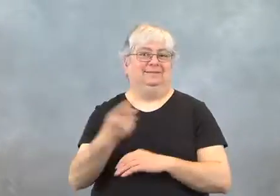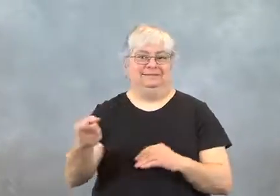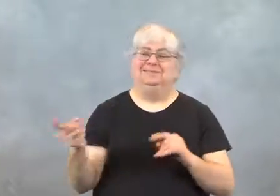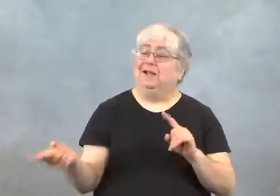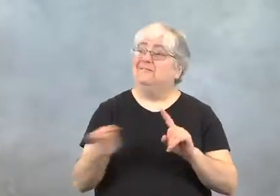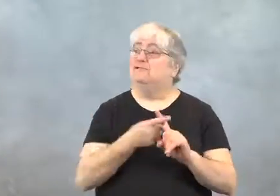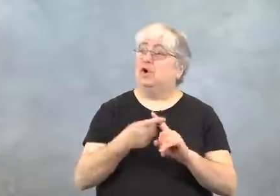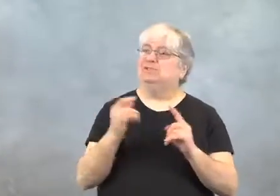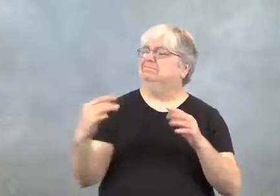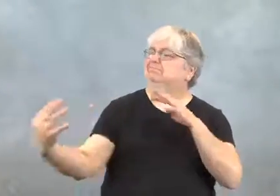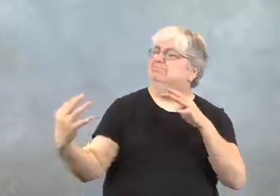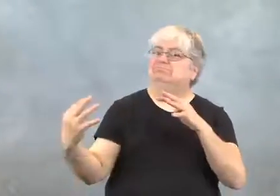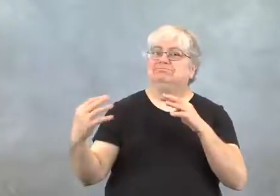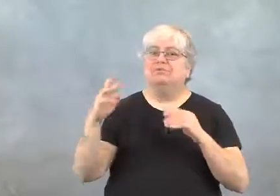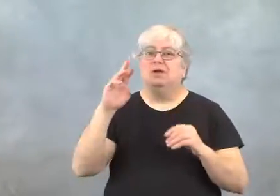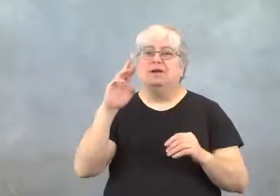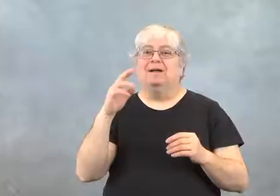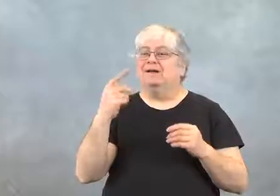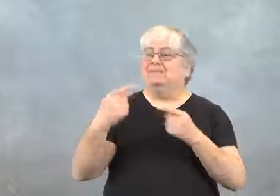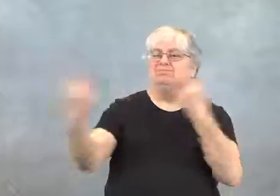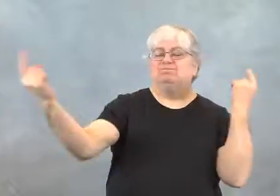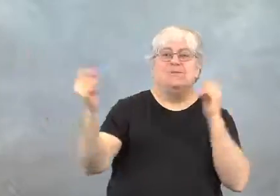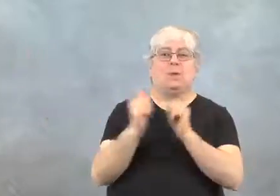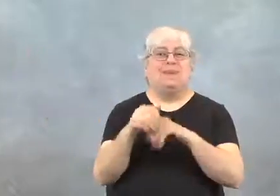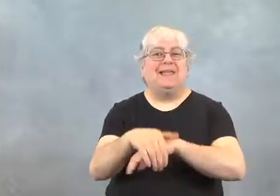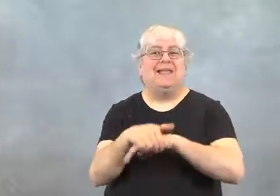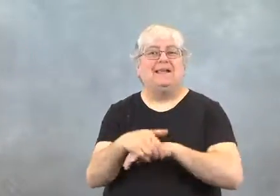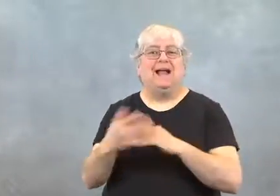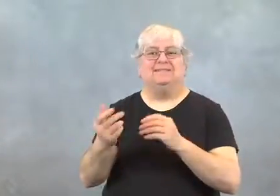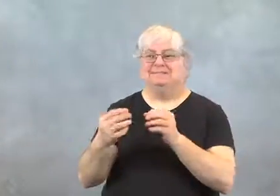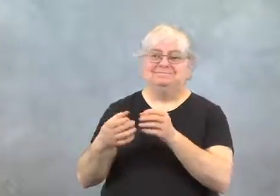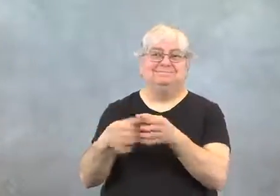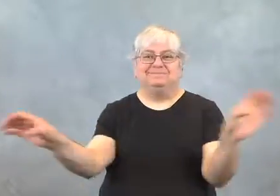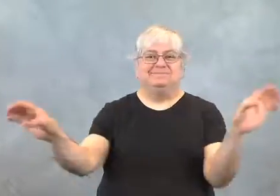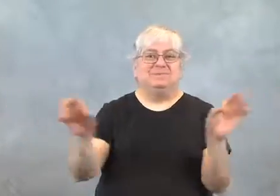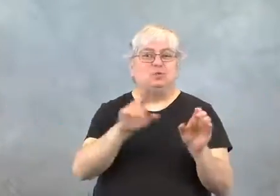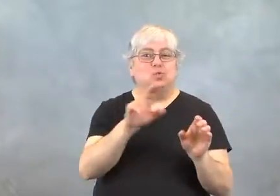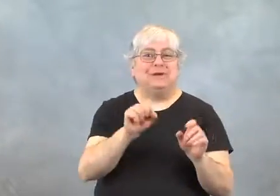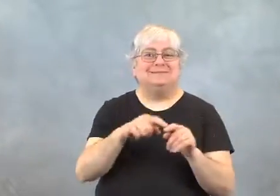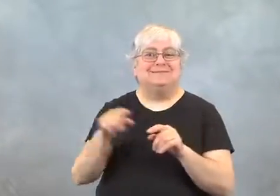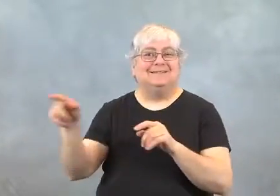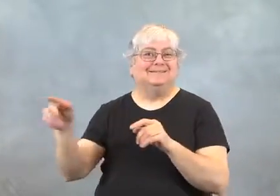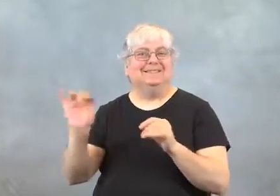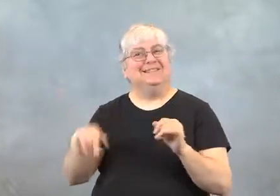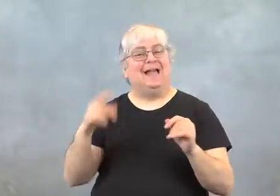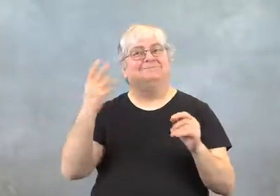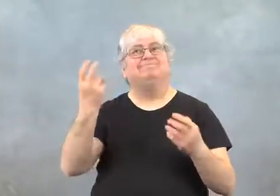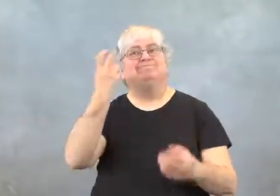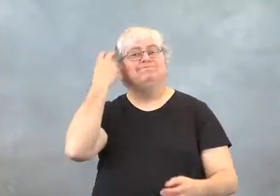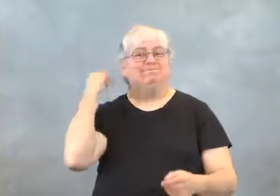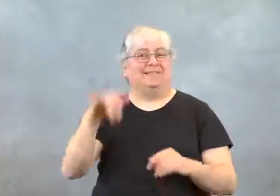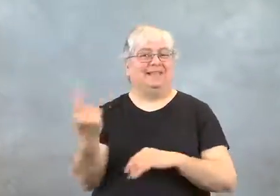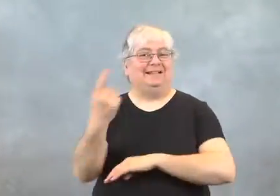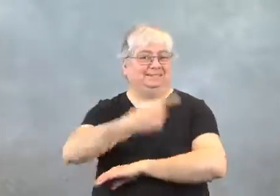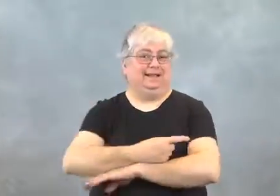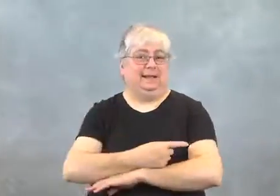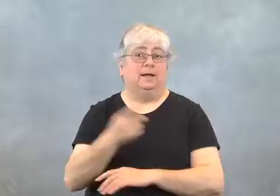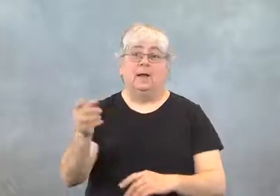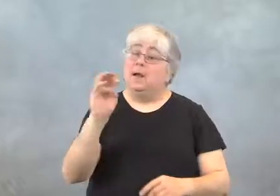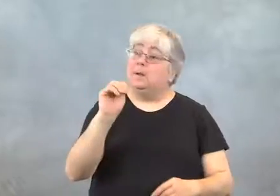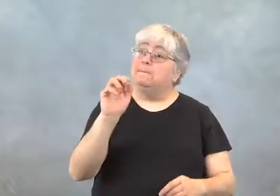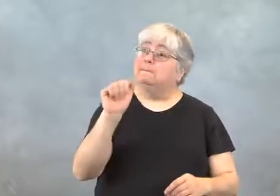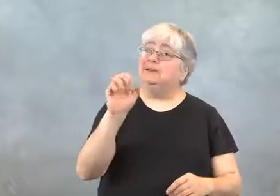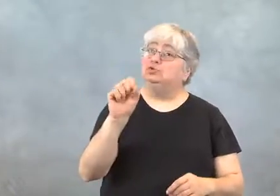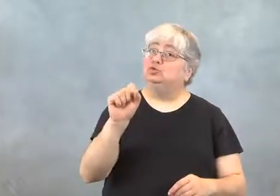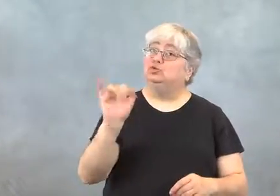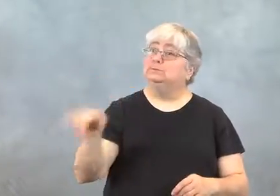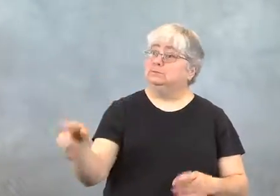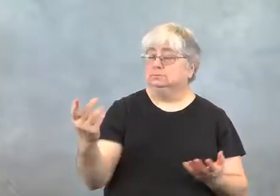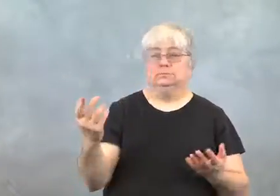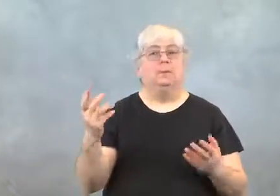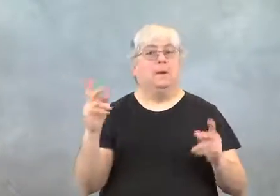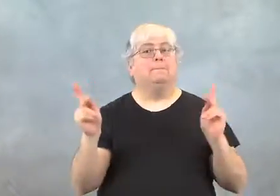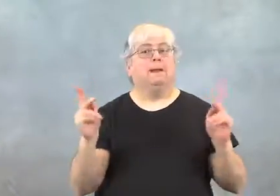It marked the first battle of the Revolutionary War.